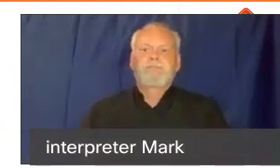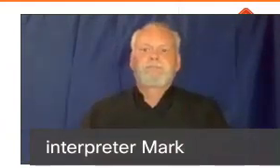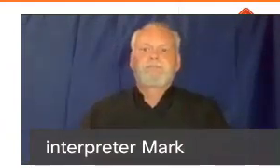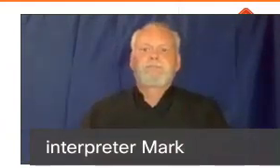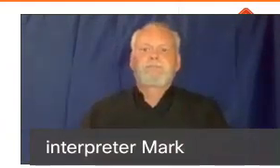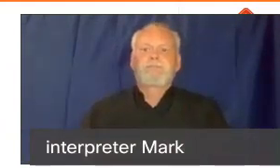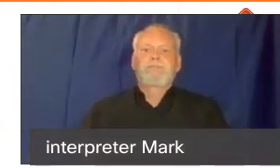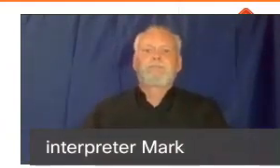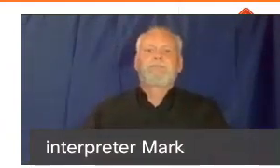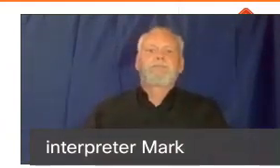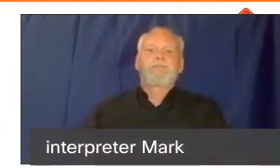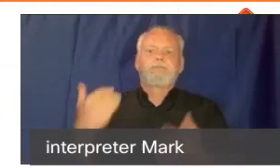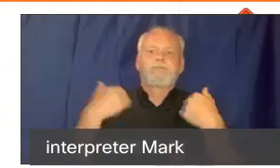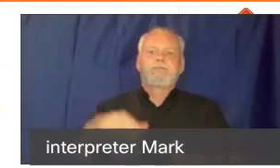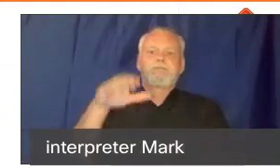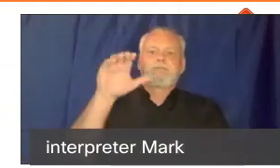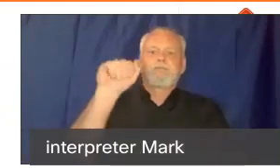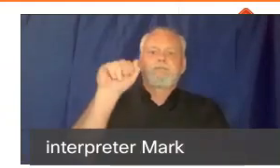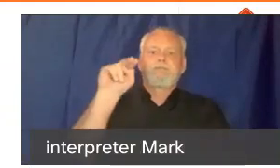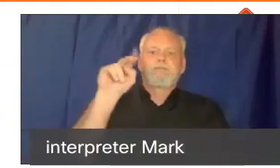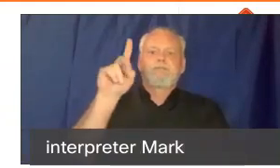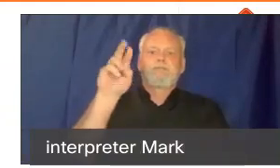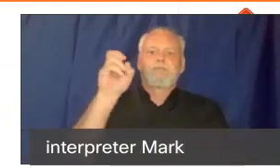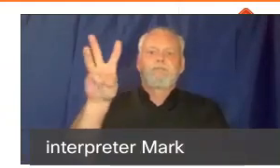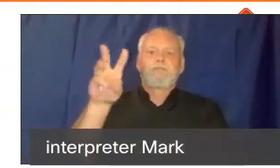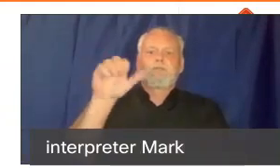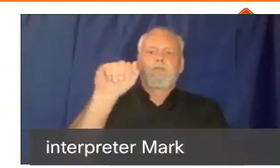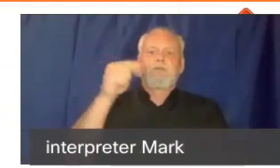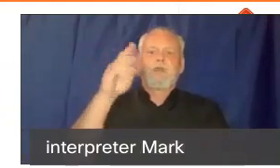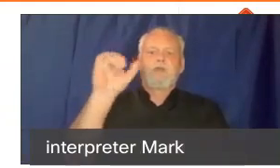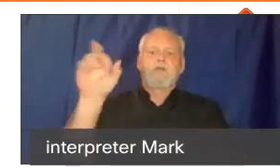Hi, my name is Andrew and I'm the design engineer for the consultant.